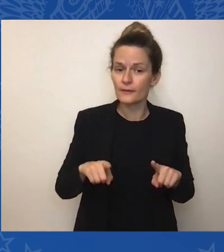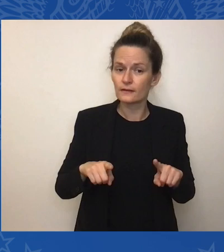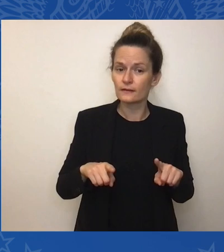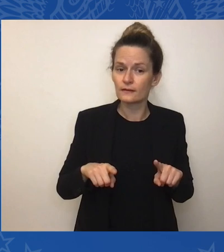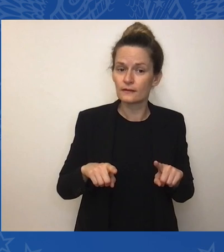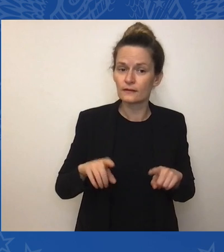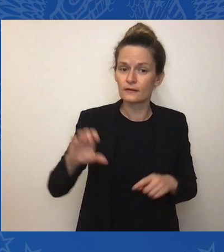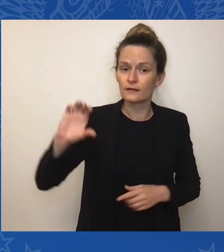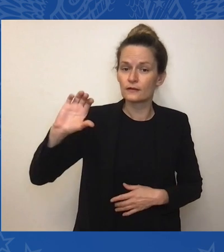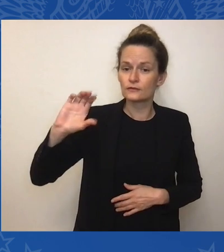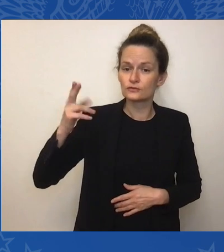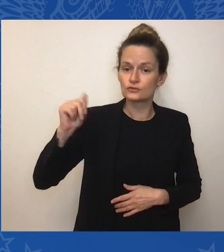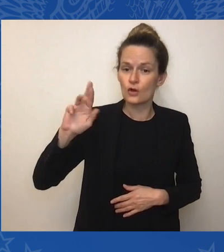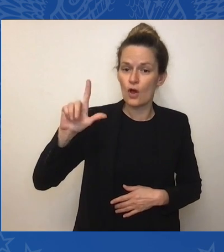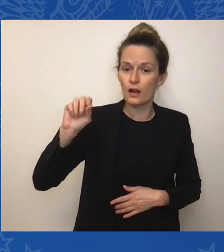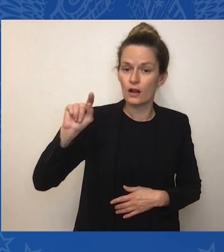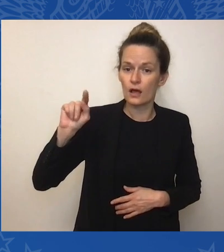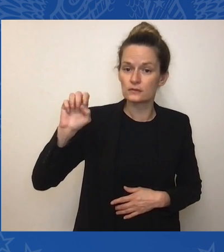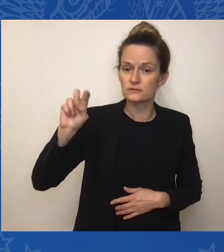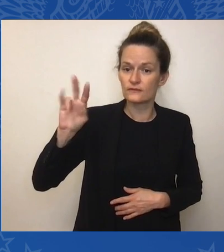in the 20th century -- 21st century --